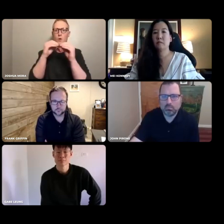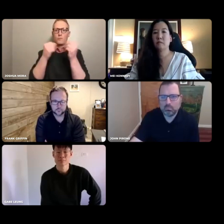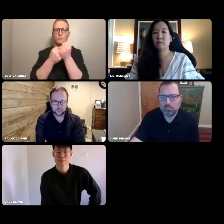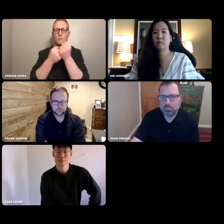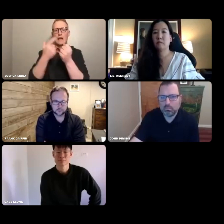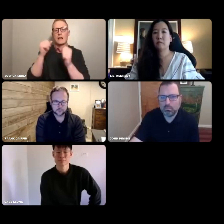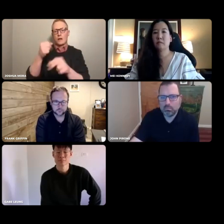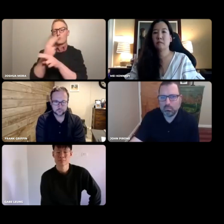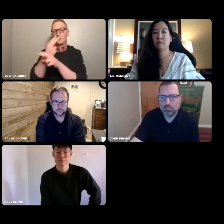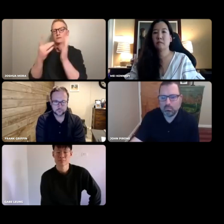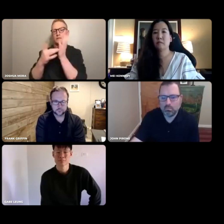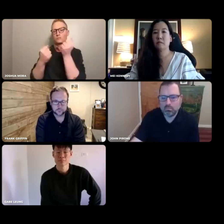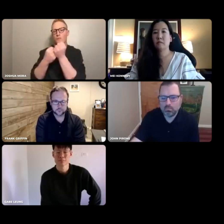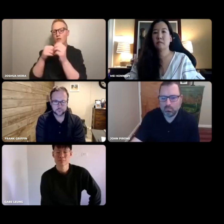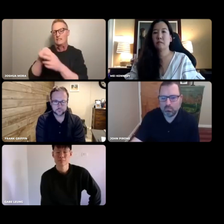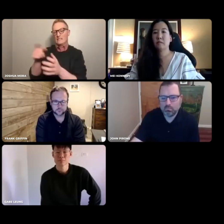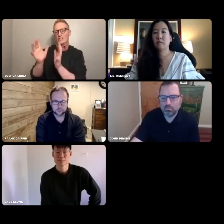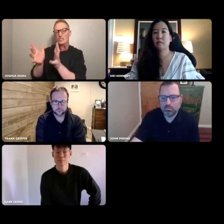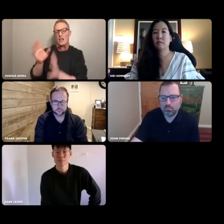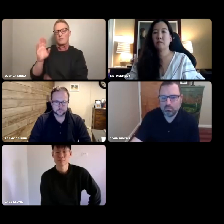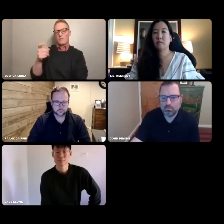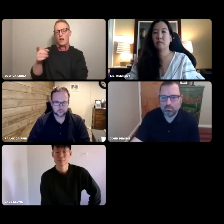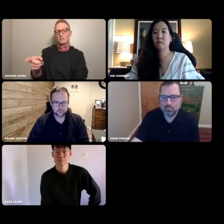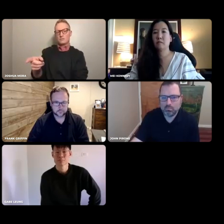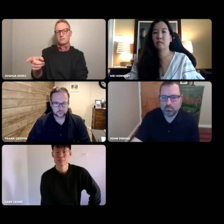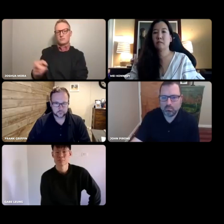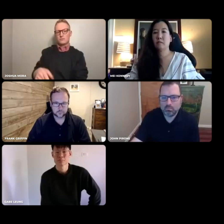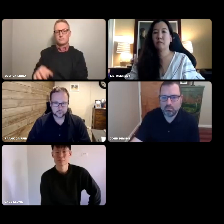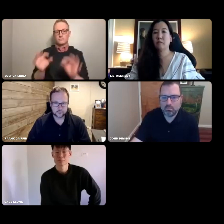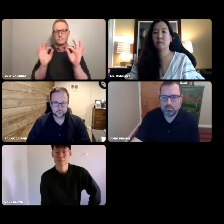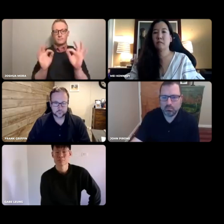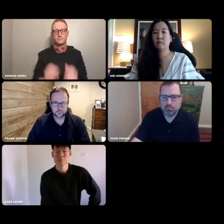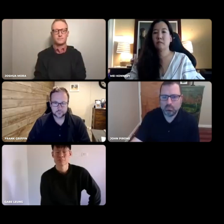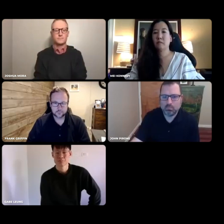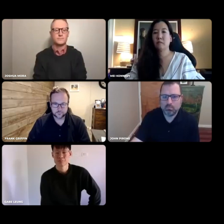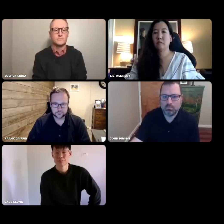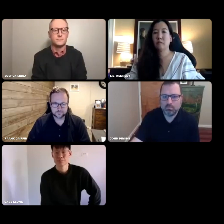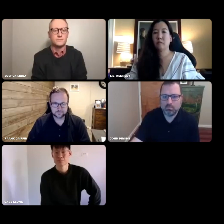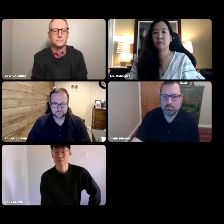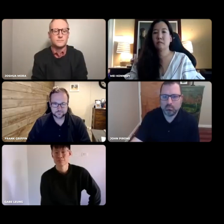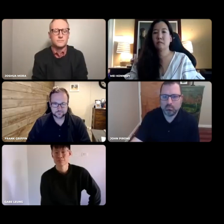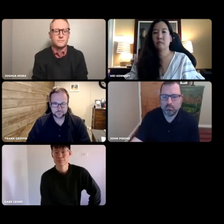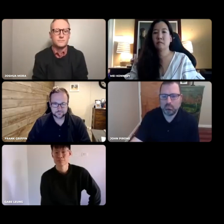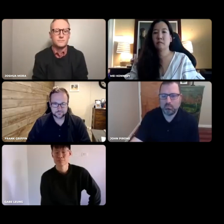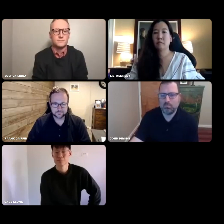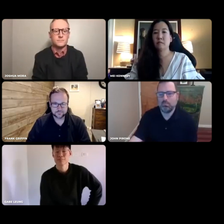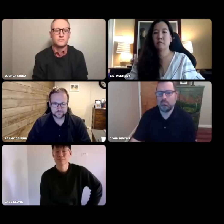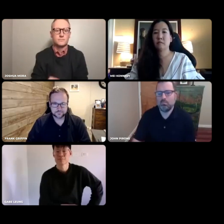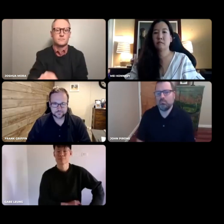You can type any difficulties that you're having during the program into the chat box,